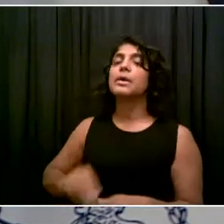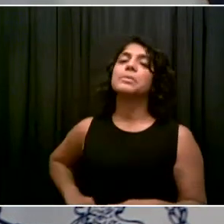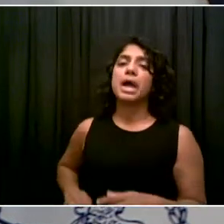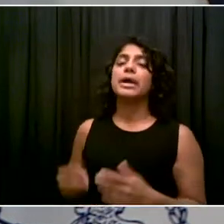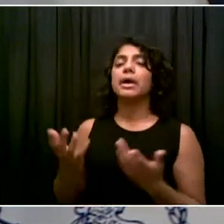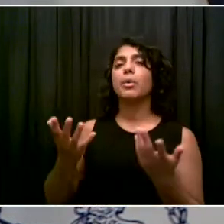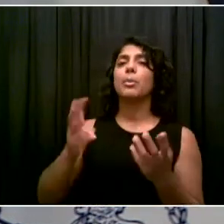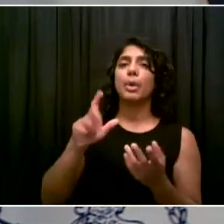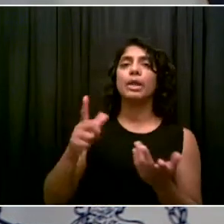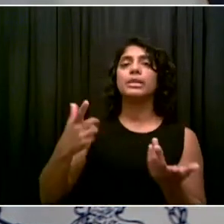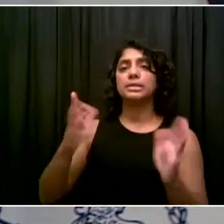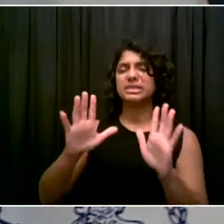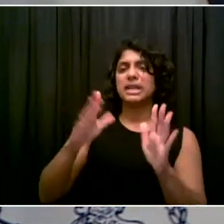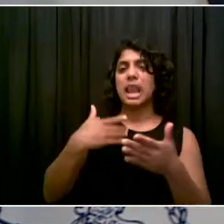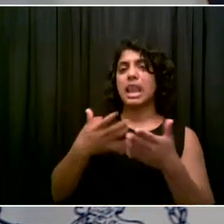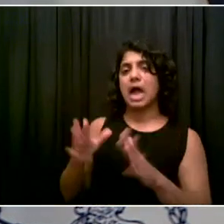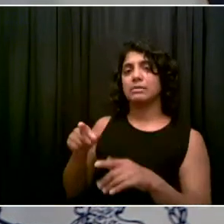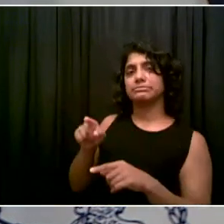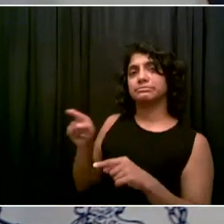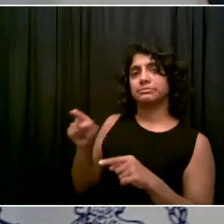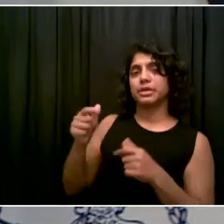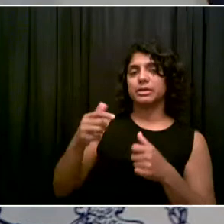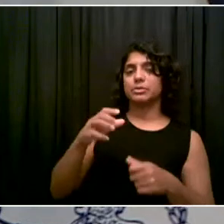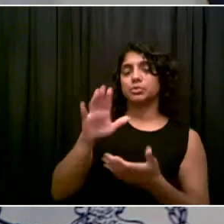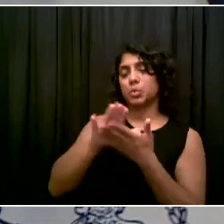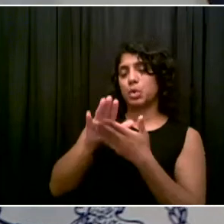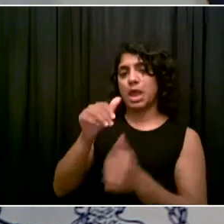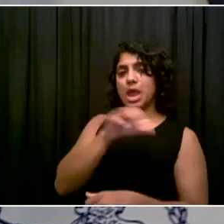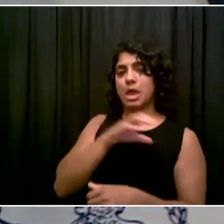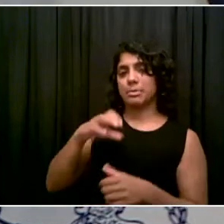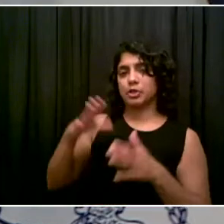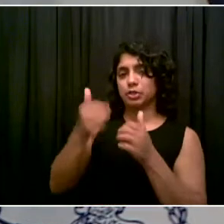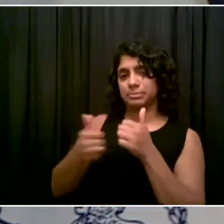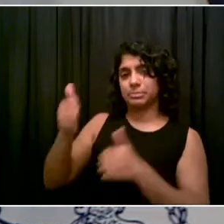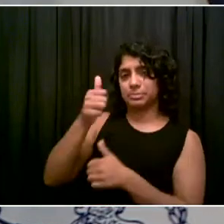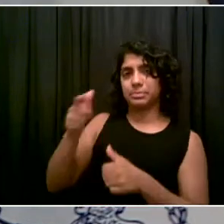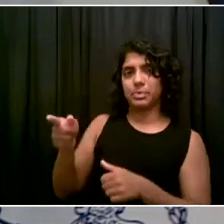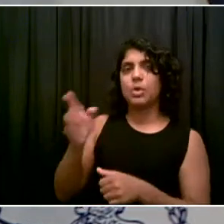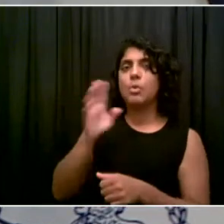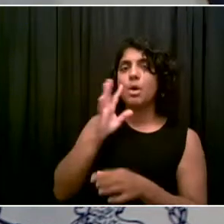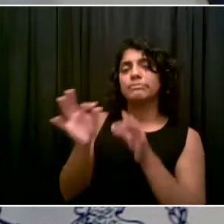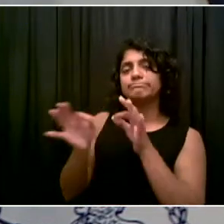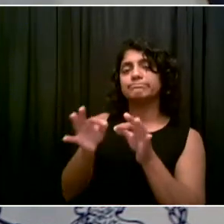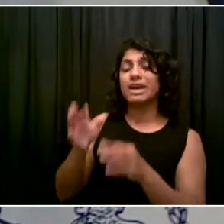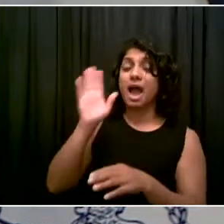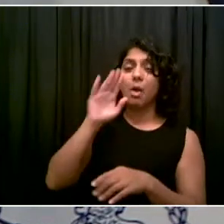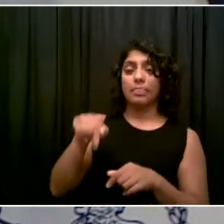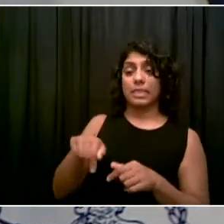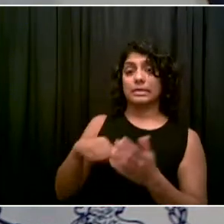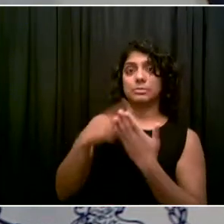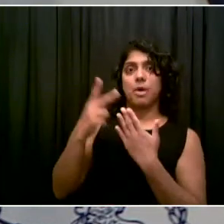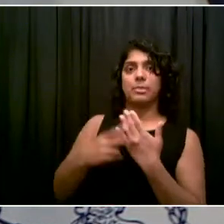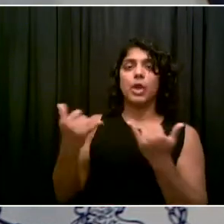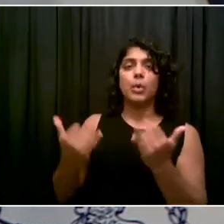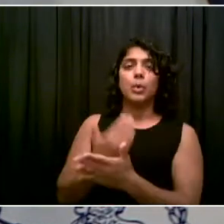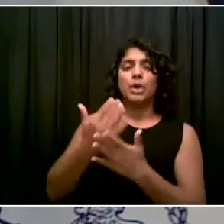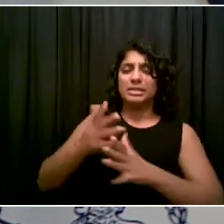TO THE CHANCELLOR BET THIS IS A BRAND- NEW PROGRAM THIS IS NEVER BEEN DONE BEFORE IN